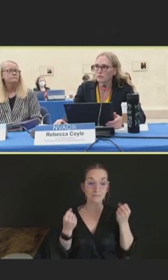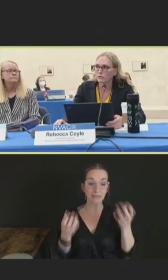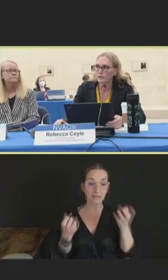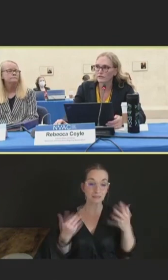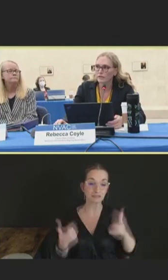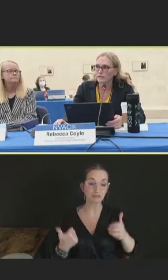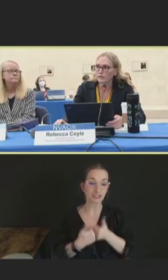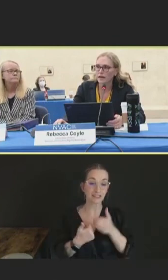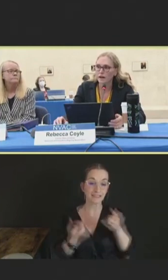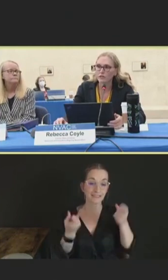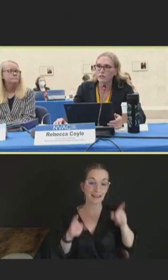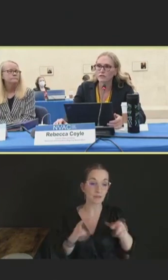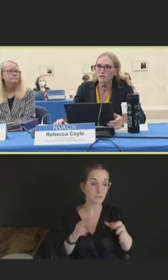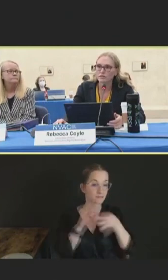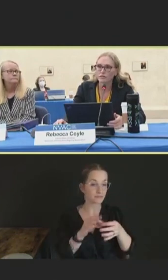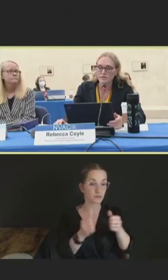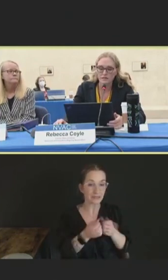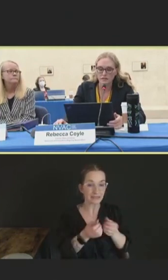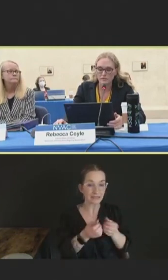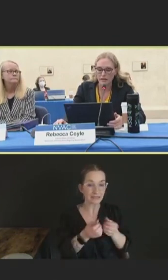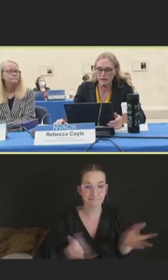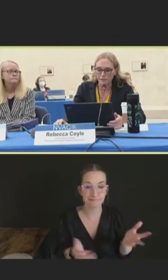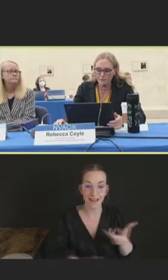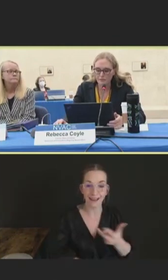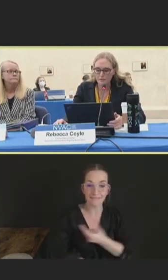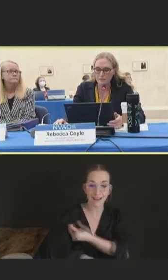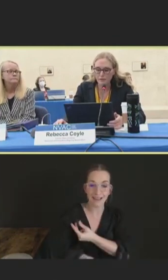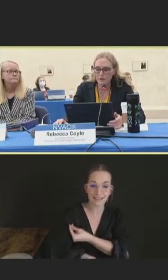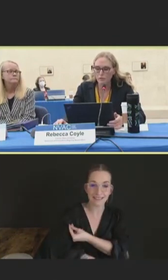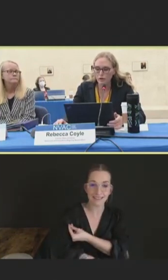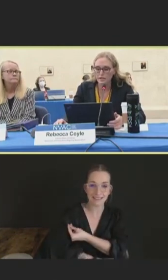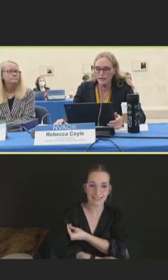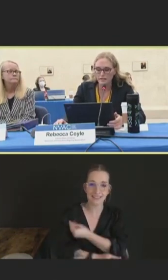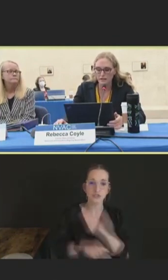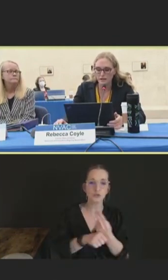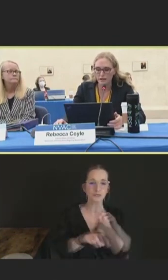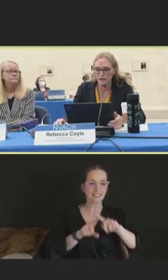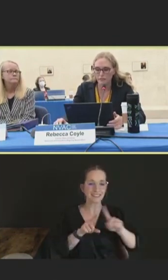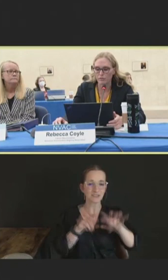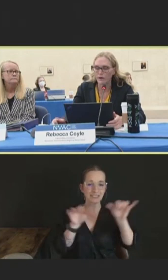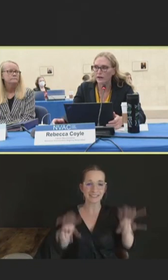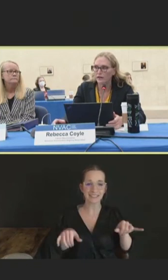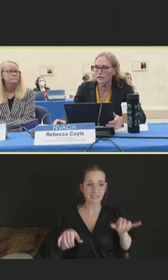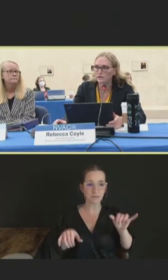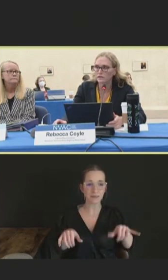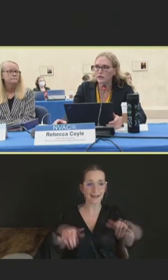rolling this vaccine out using different systems that maybe weren't tested prior to this. So,